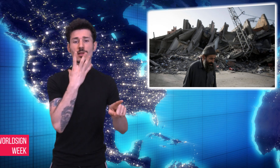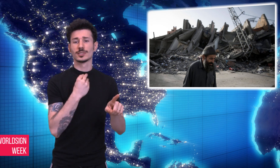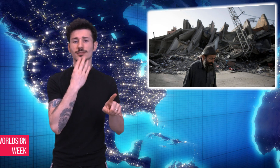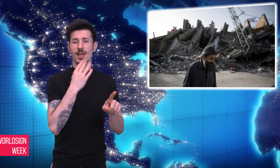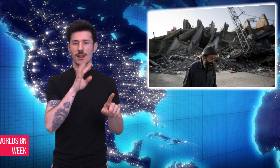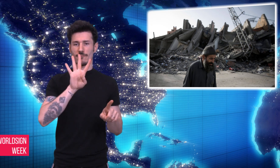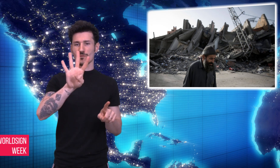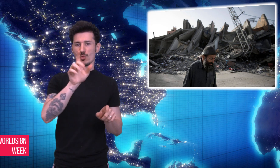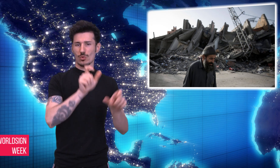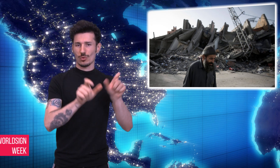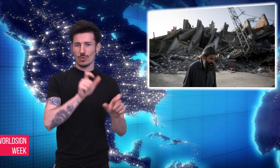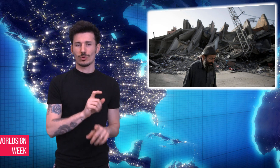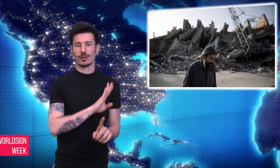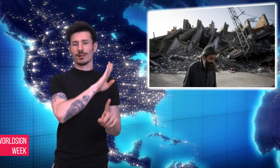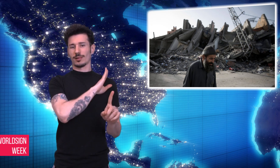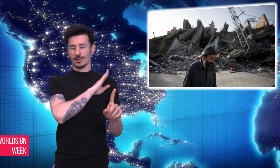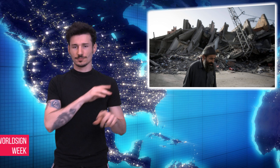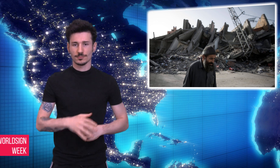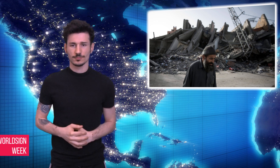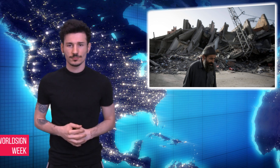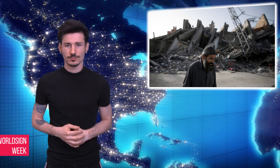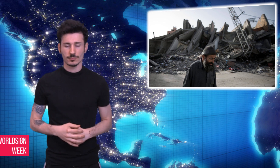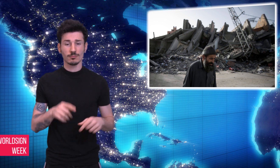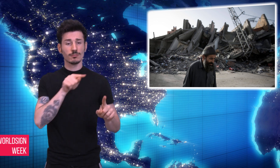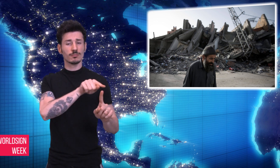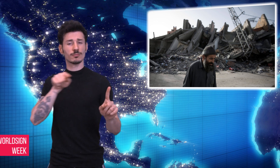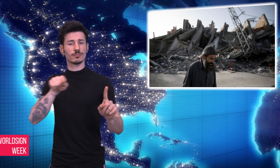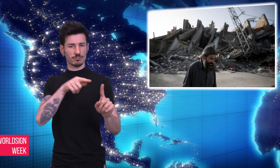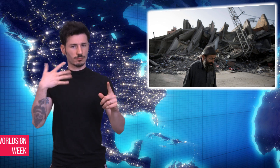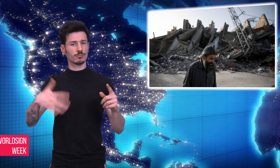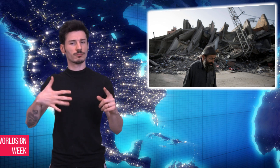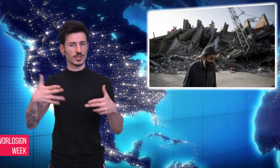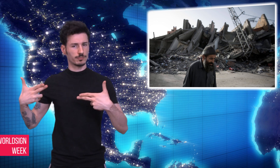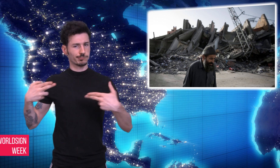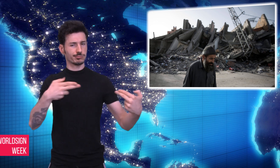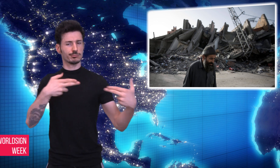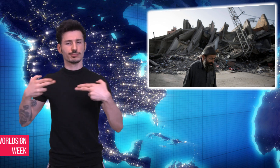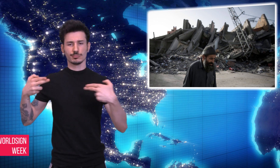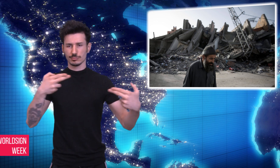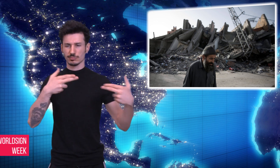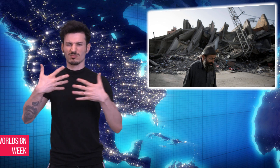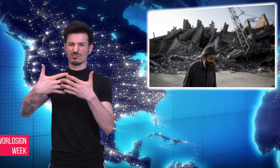both sides, killing four Israelis and 21 Palestinians.